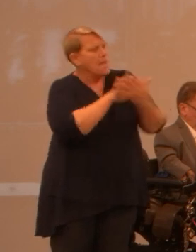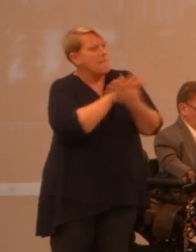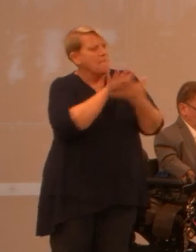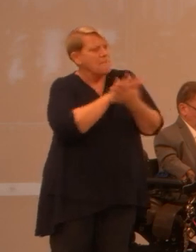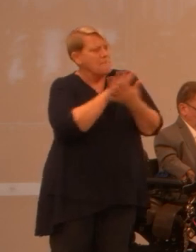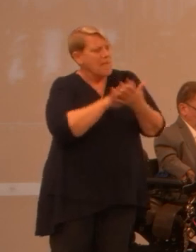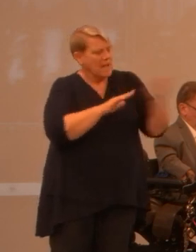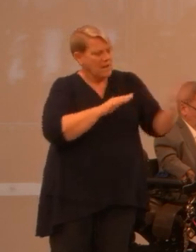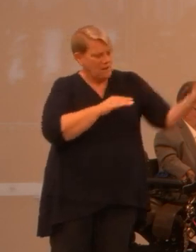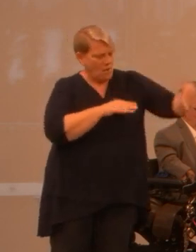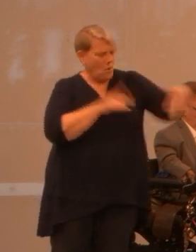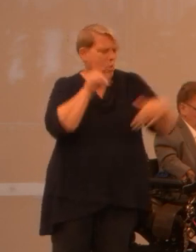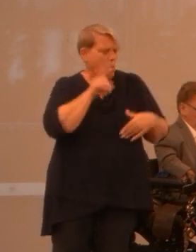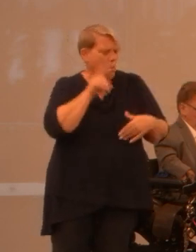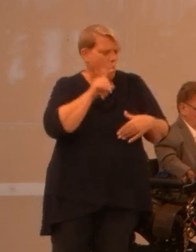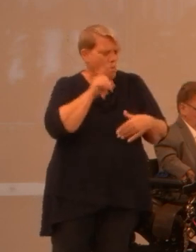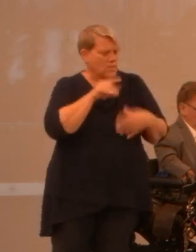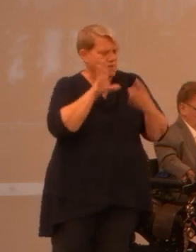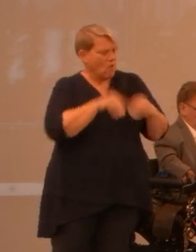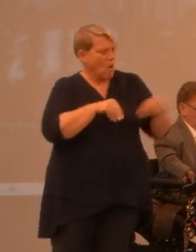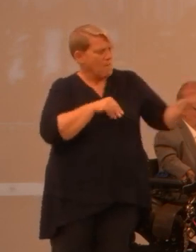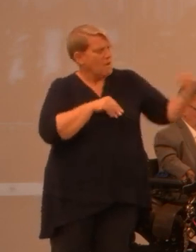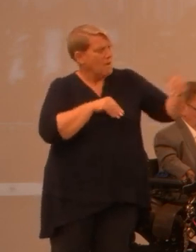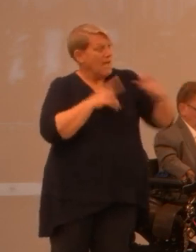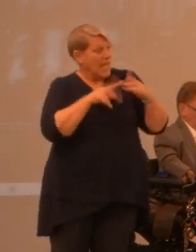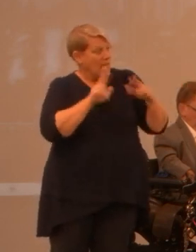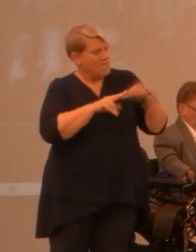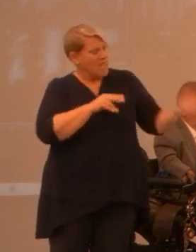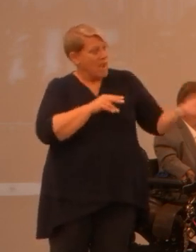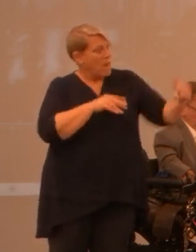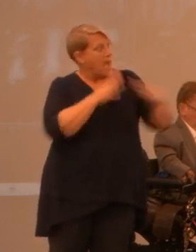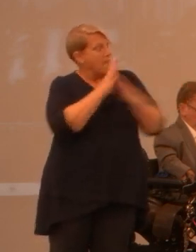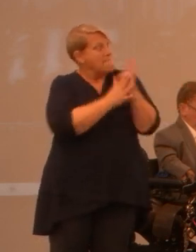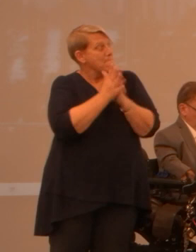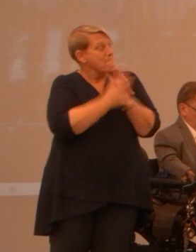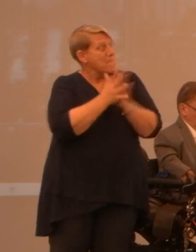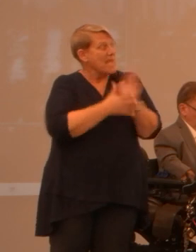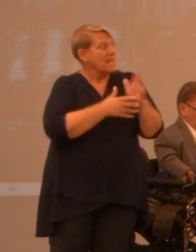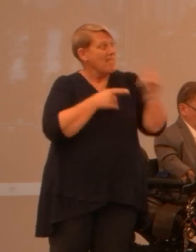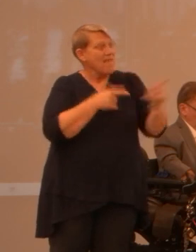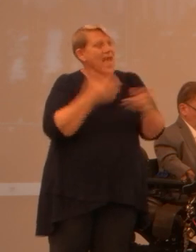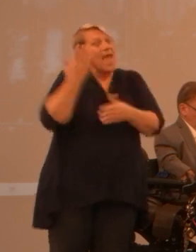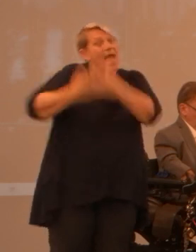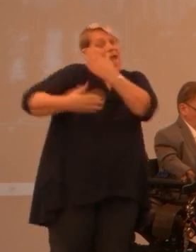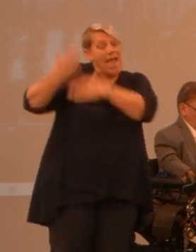they looked worn and they looked weathered from the long trip, they come from that way they must be his ancestors spirits' people